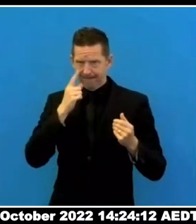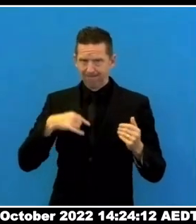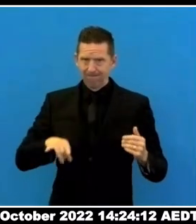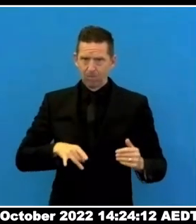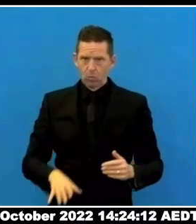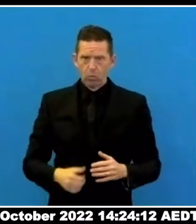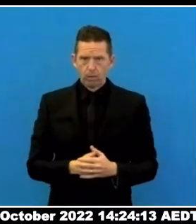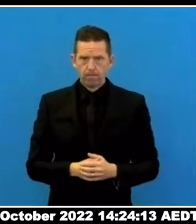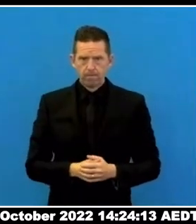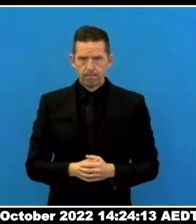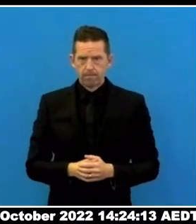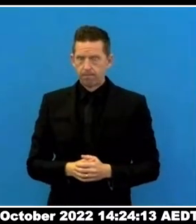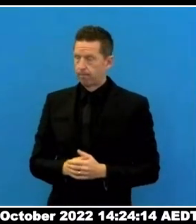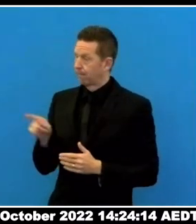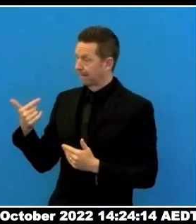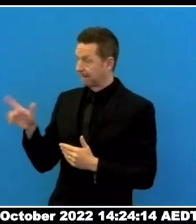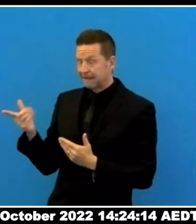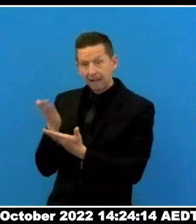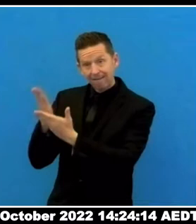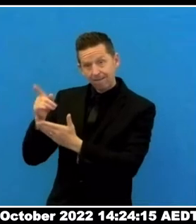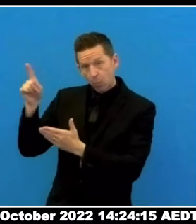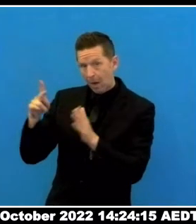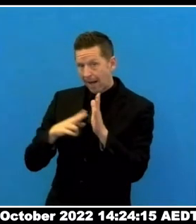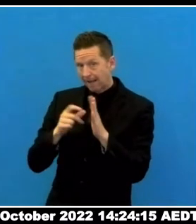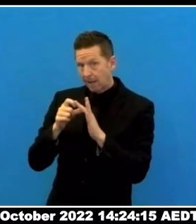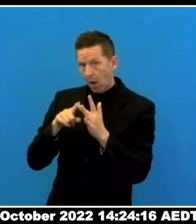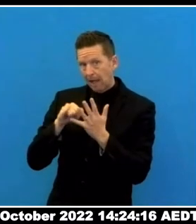Did you give that quote to the NDIS? No.